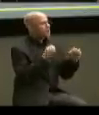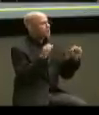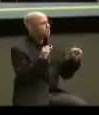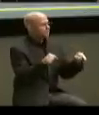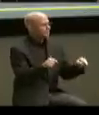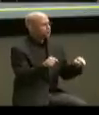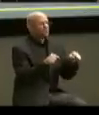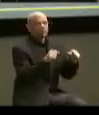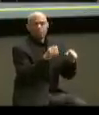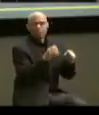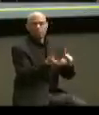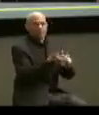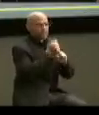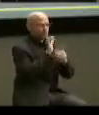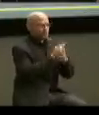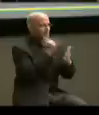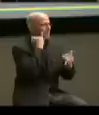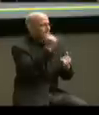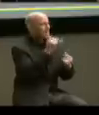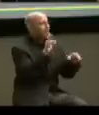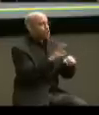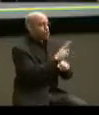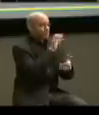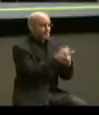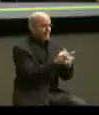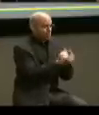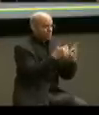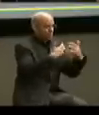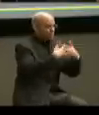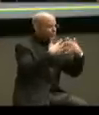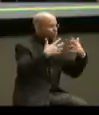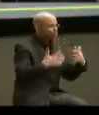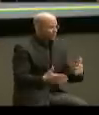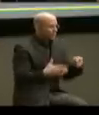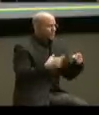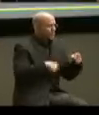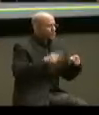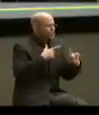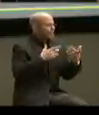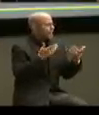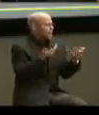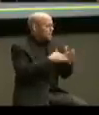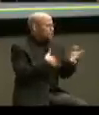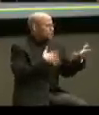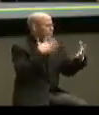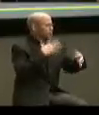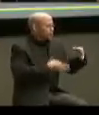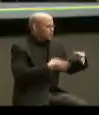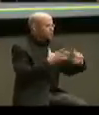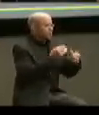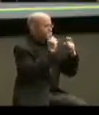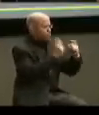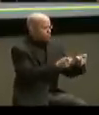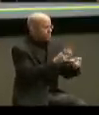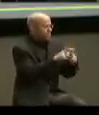CAPTURE THAT IDEA AND USE THAT IN YOUR PARTNERSHIP TO, AGAIN, AS I SAID, YEAH, YOU WANT TO JUDGE AND REWARD THE PEOPLE